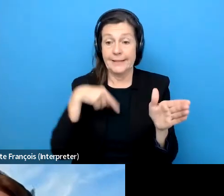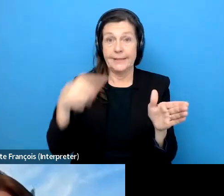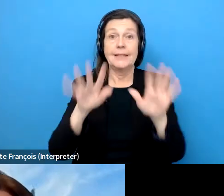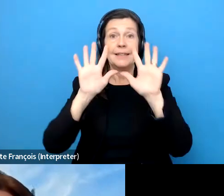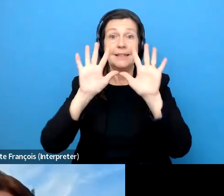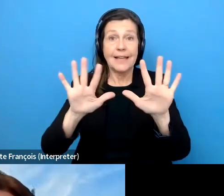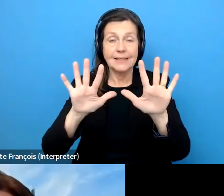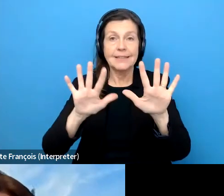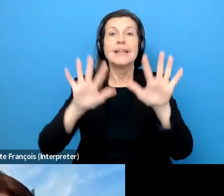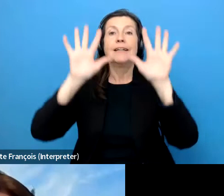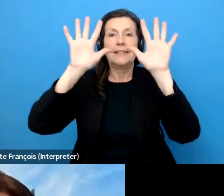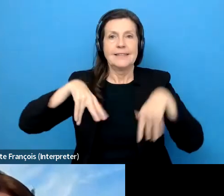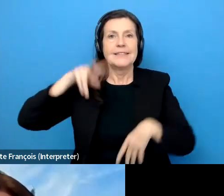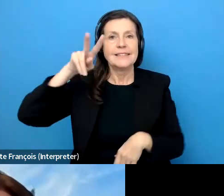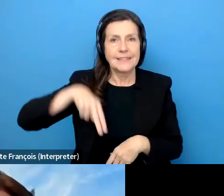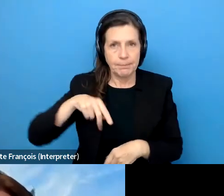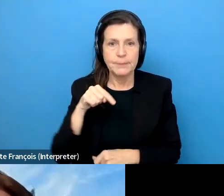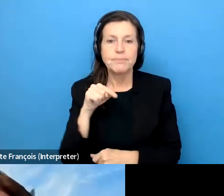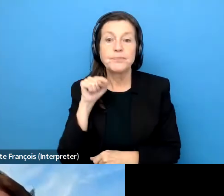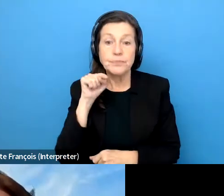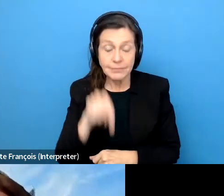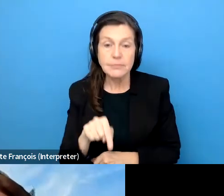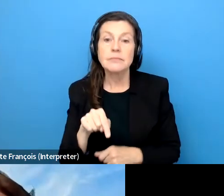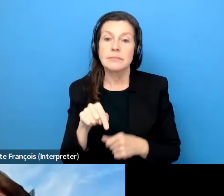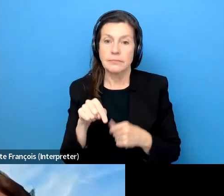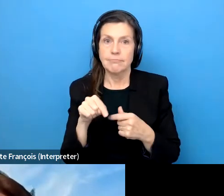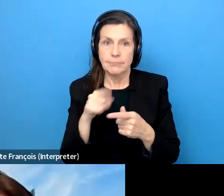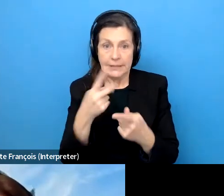Please take care that you reply to the questions.